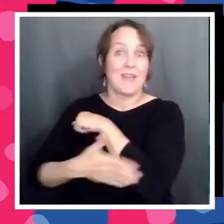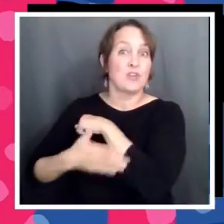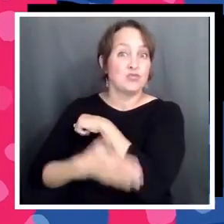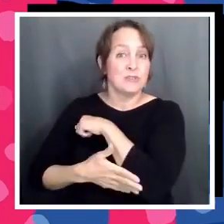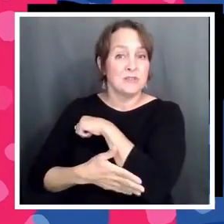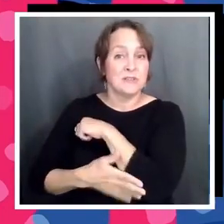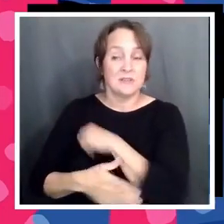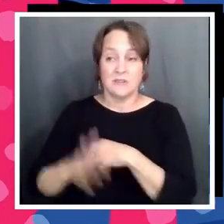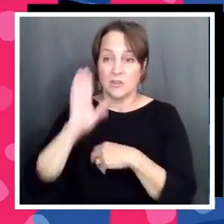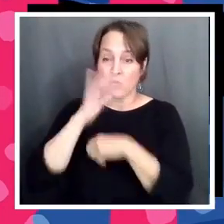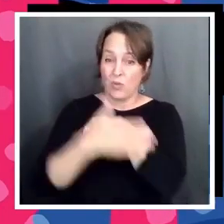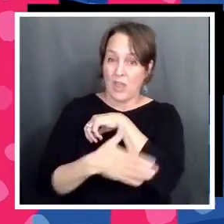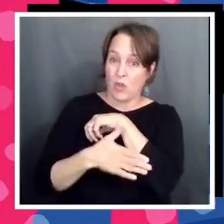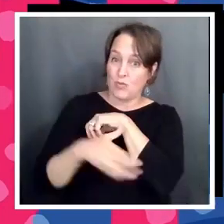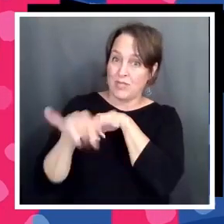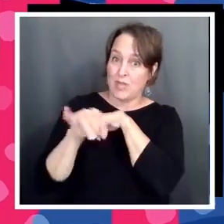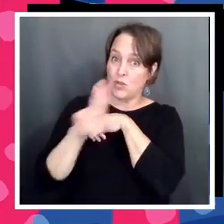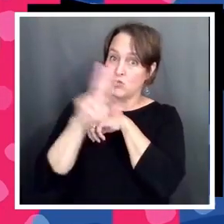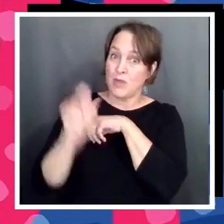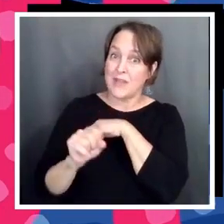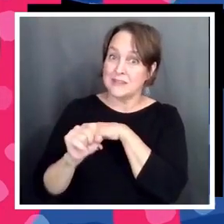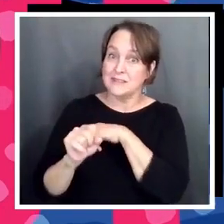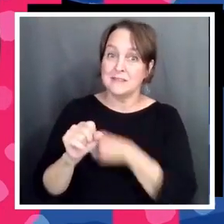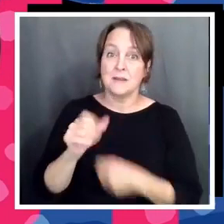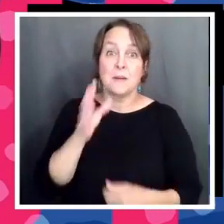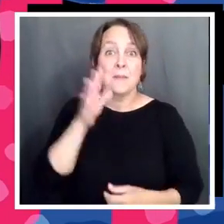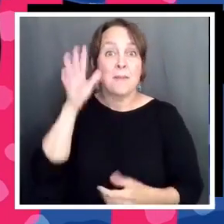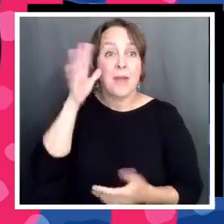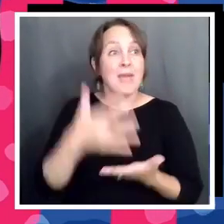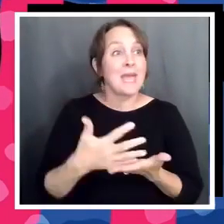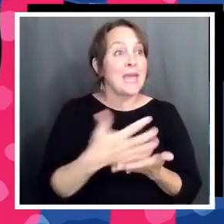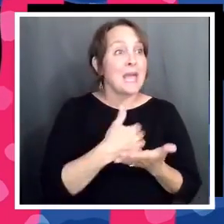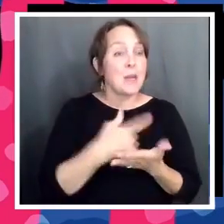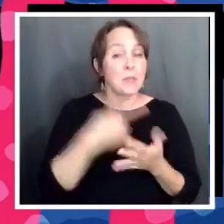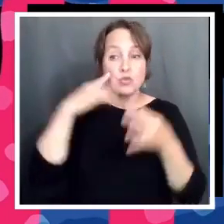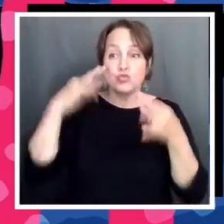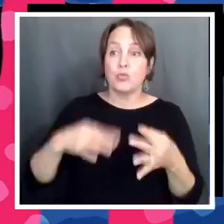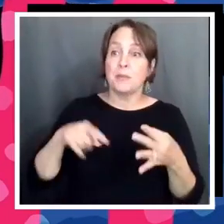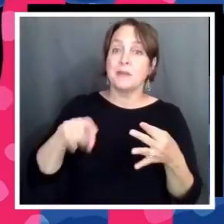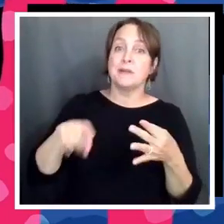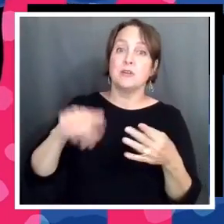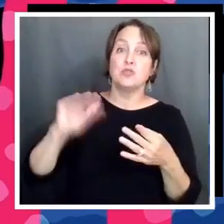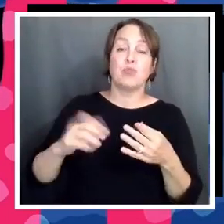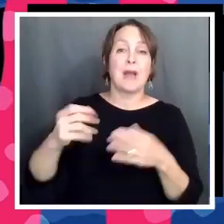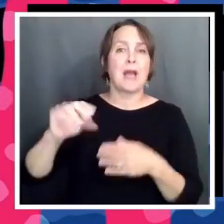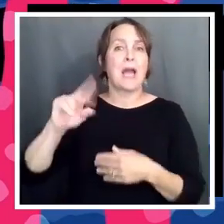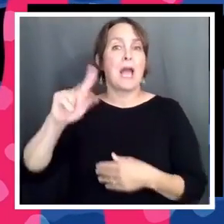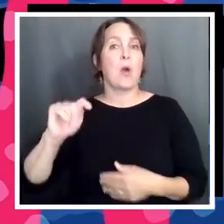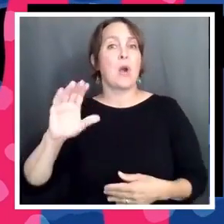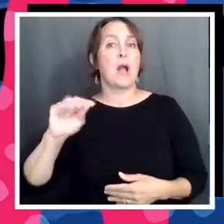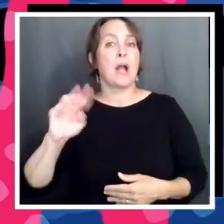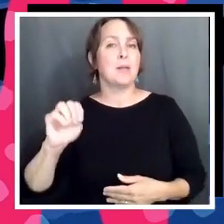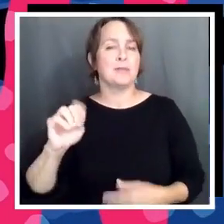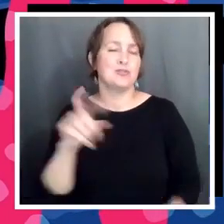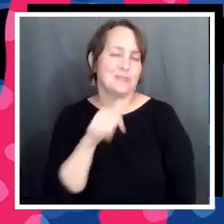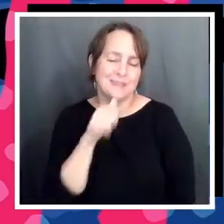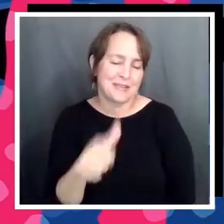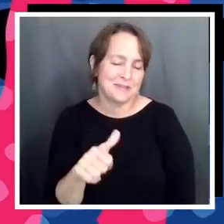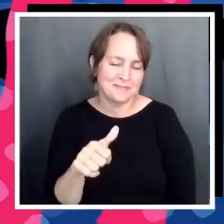INVESTMENTS IN OUR CHILDREN BECAUSE THEY ARE THE FUTURE OF